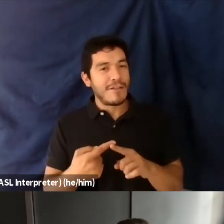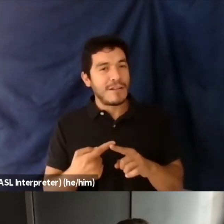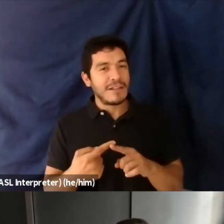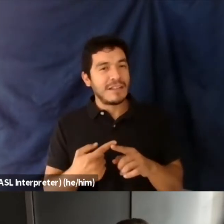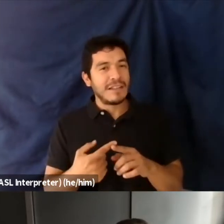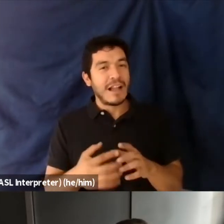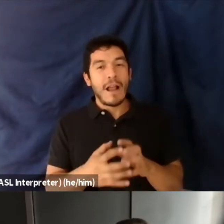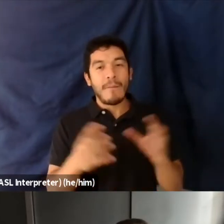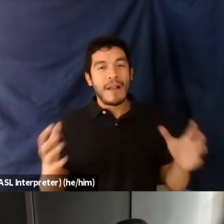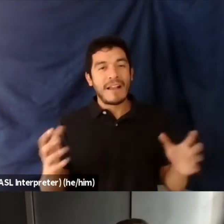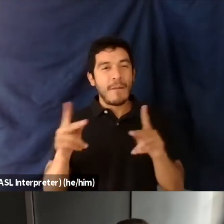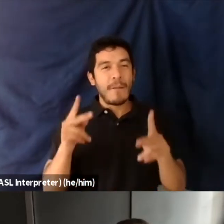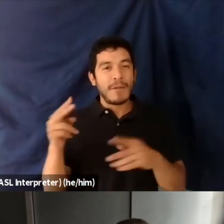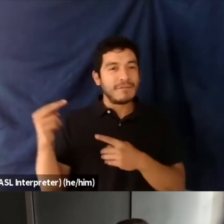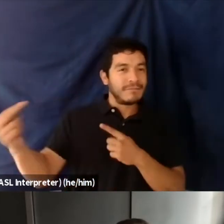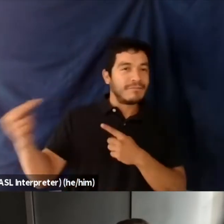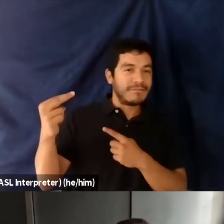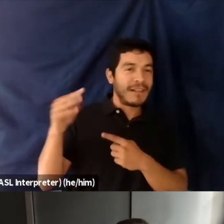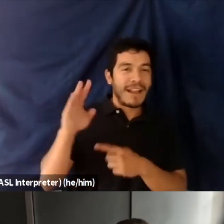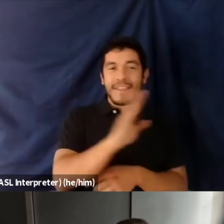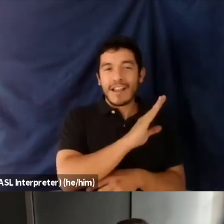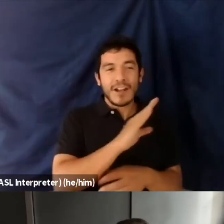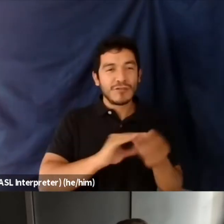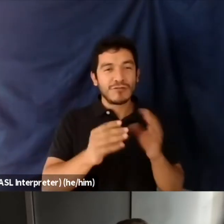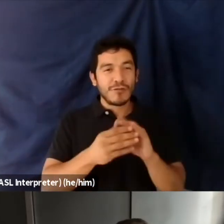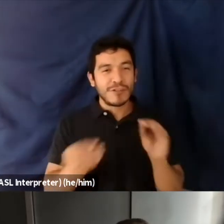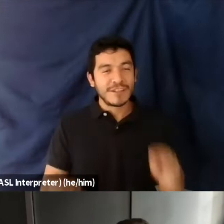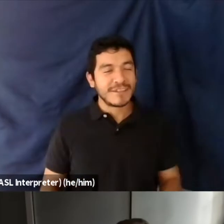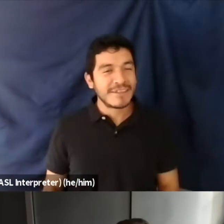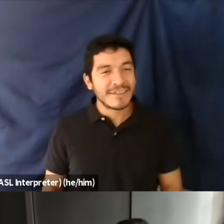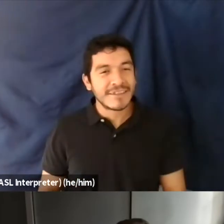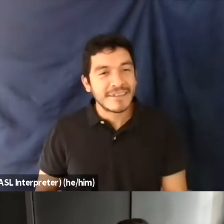of people seeing kind of their stories? Quite personal.